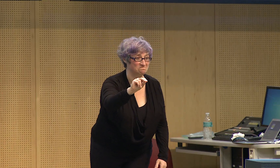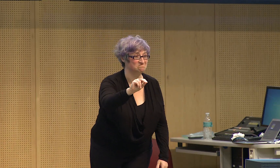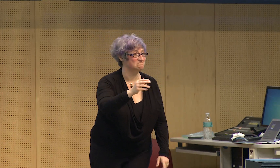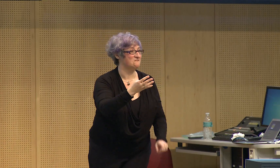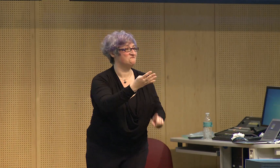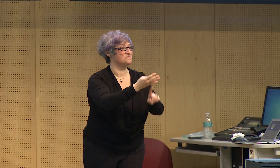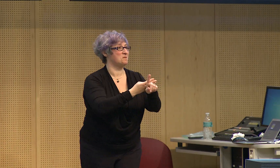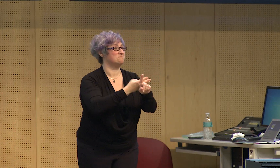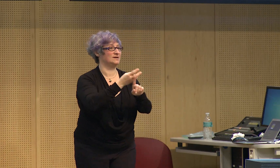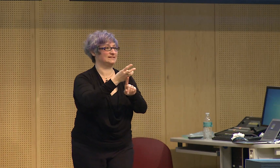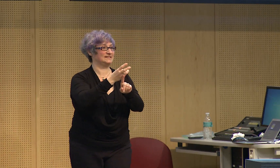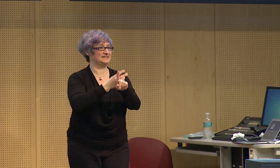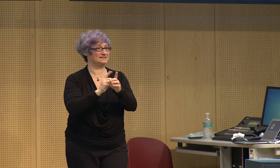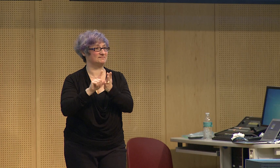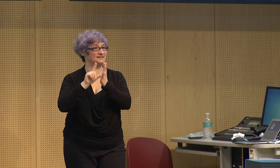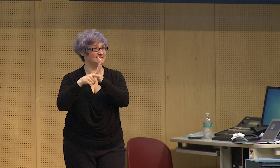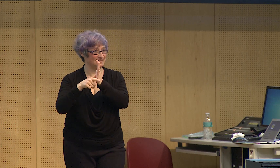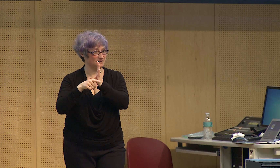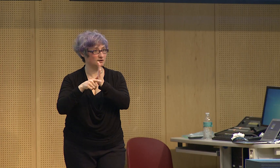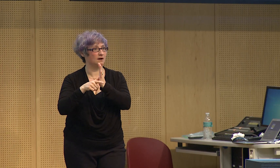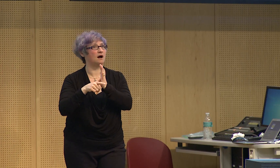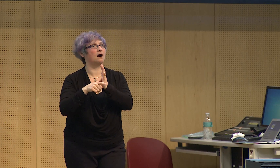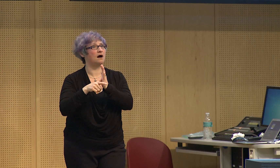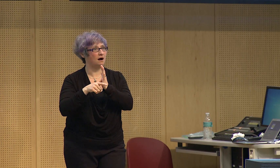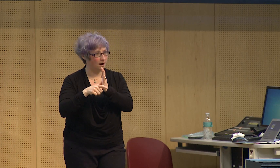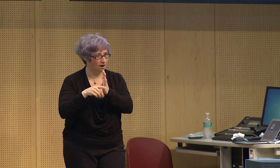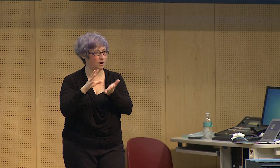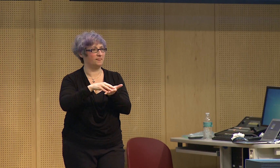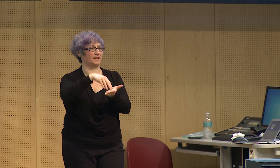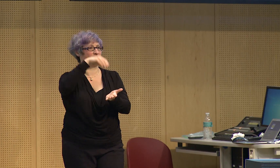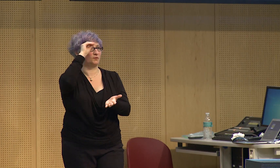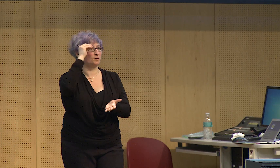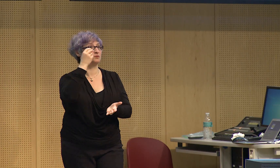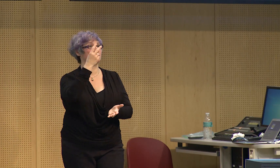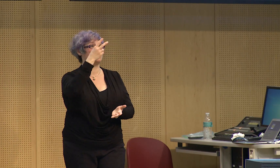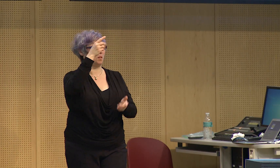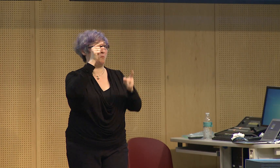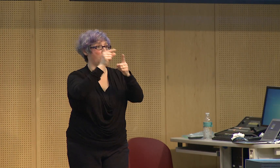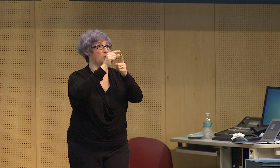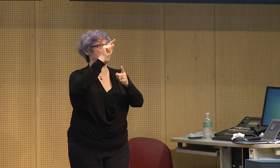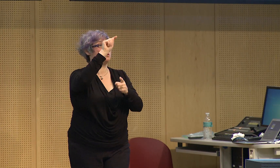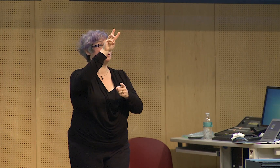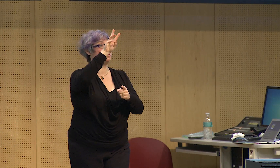it takes them 6 months to understand the quantity of the number one, and then it takes another 6 months